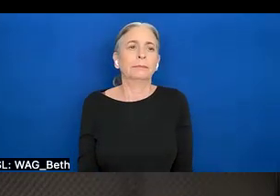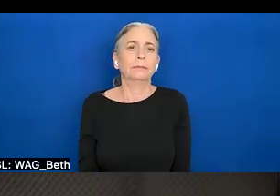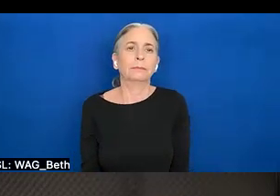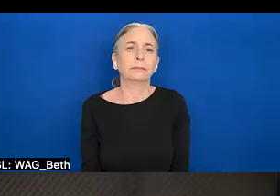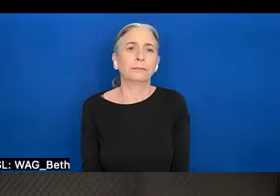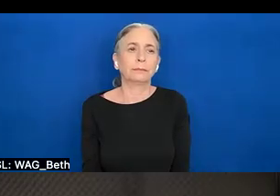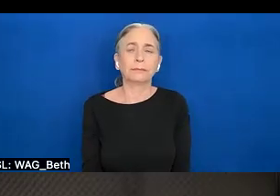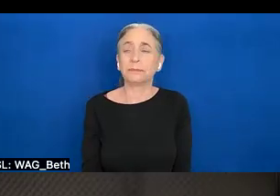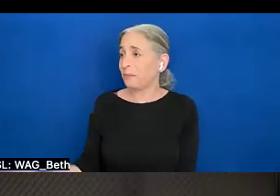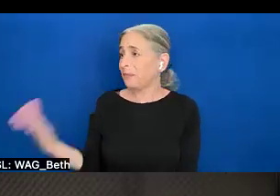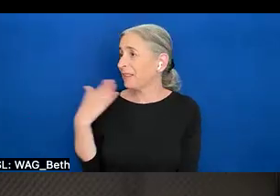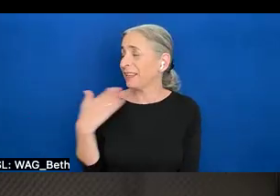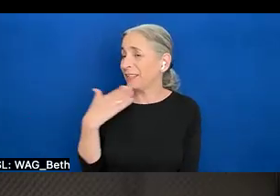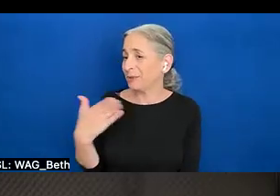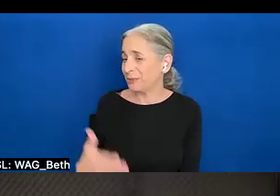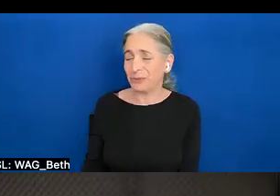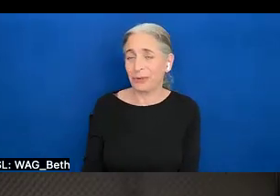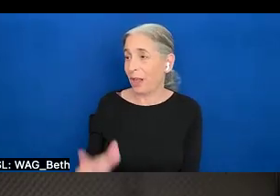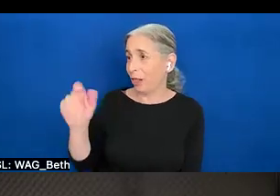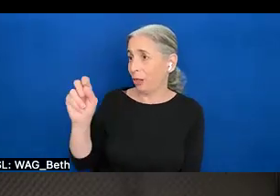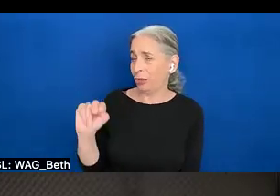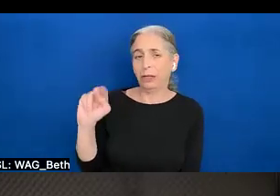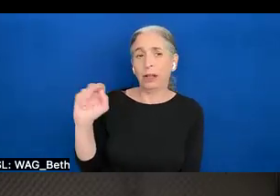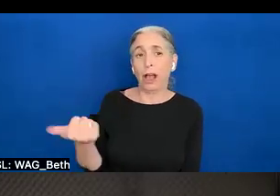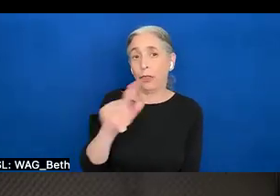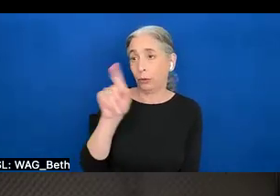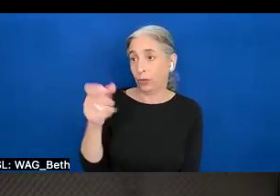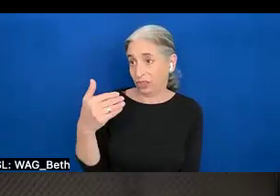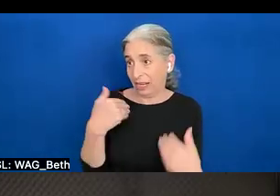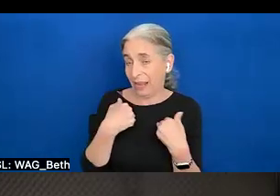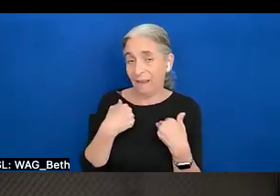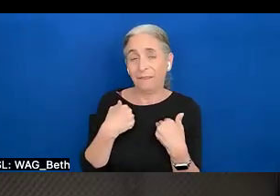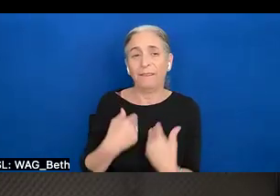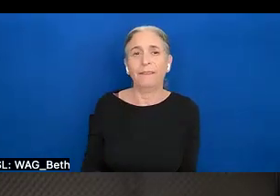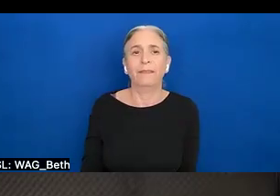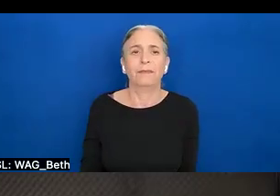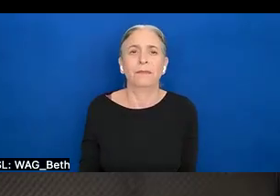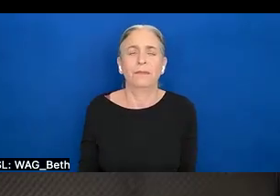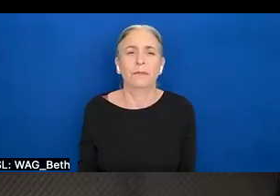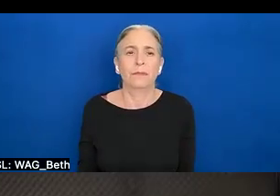Thank you. Okay. There are two more questions in the Q&A. Okay.